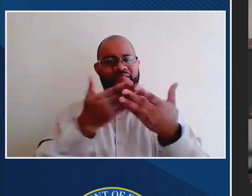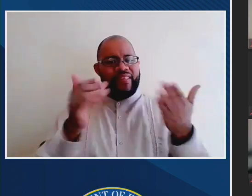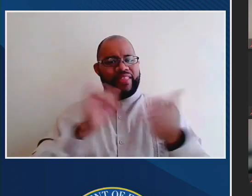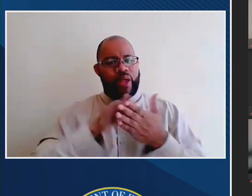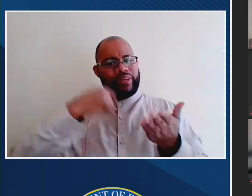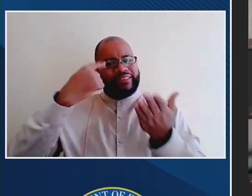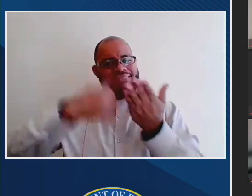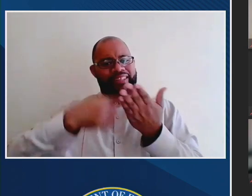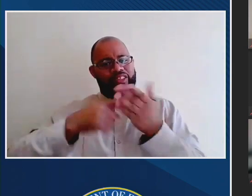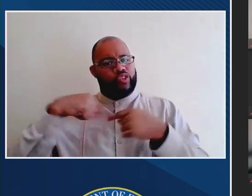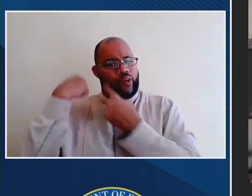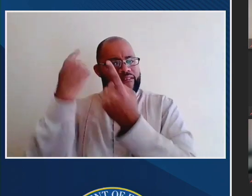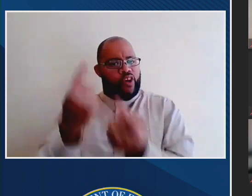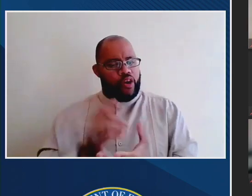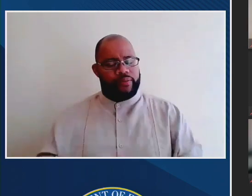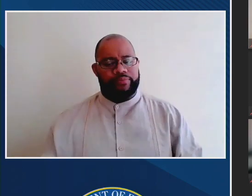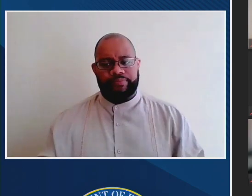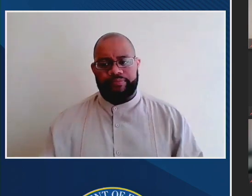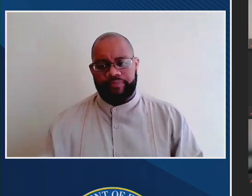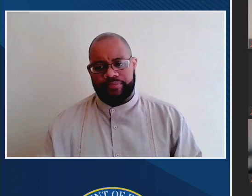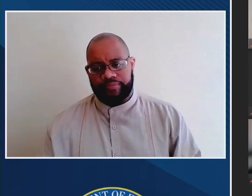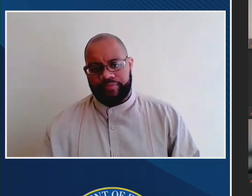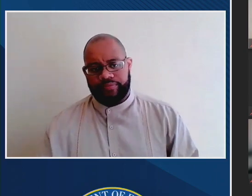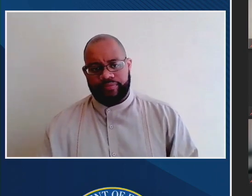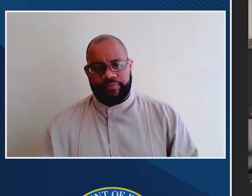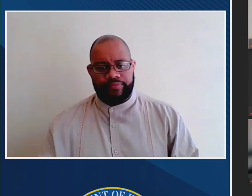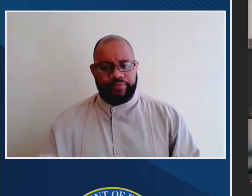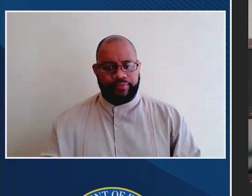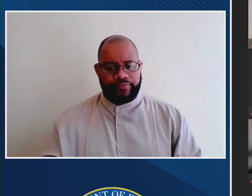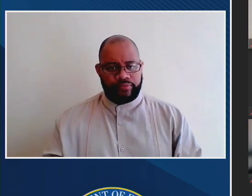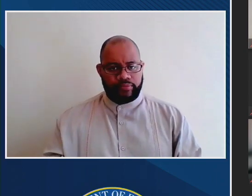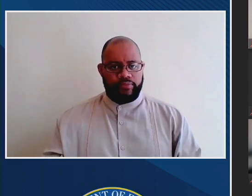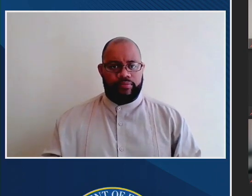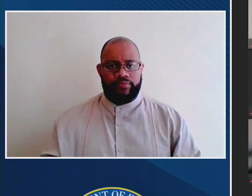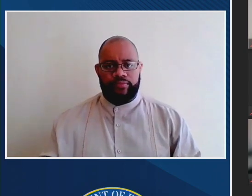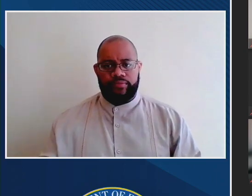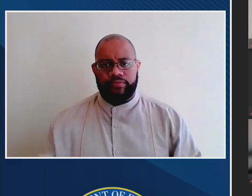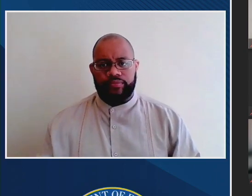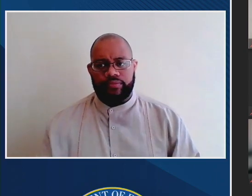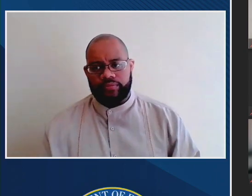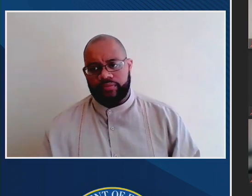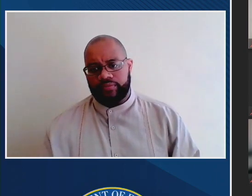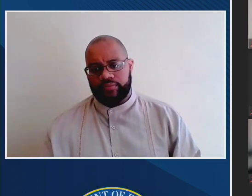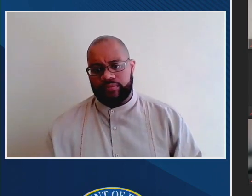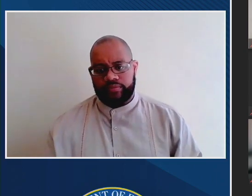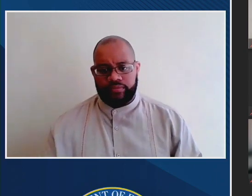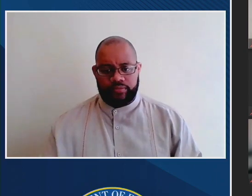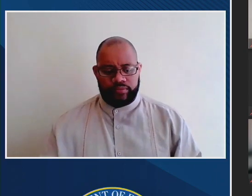far. Okay.